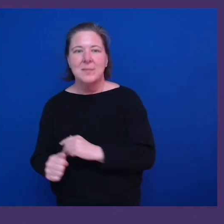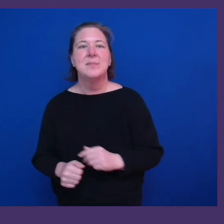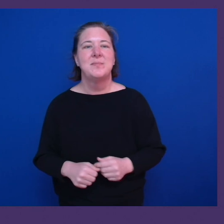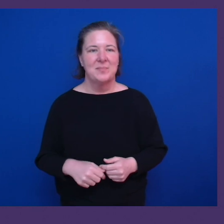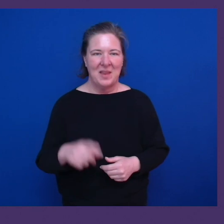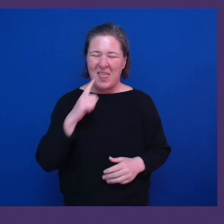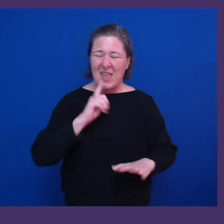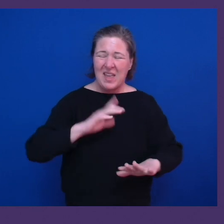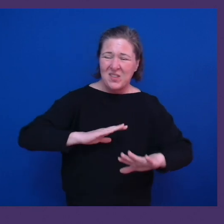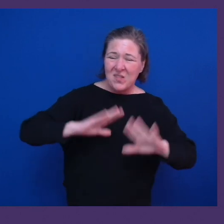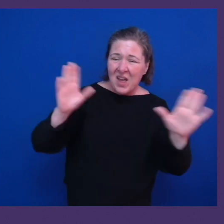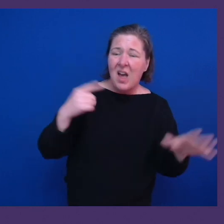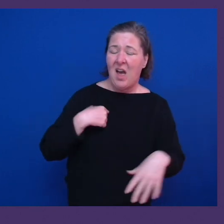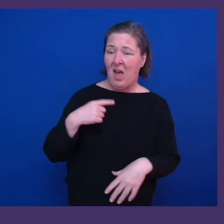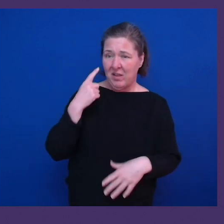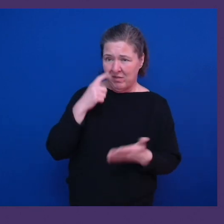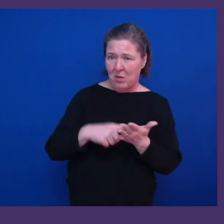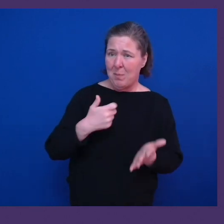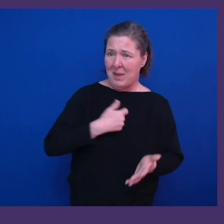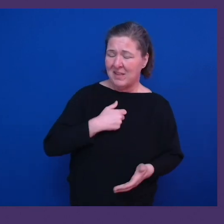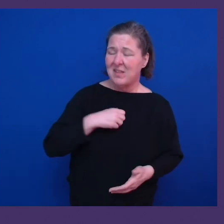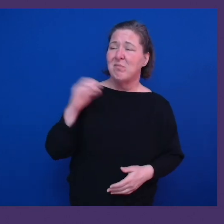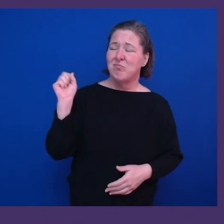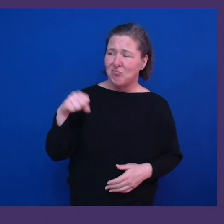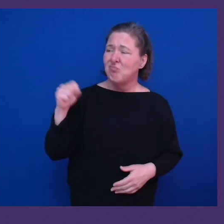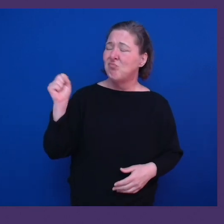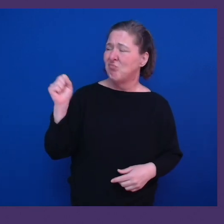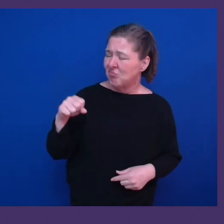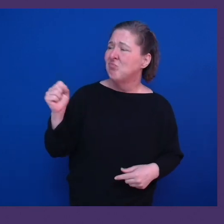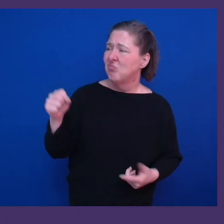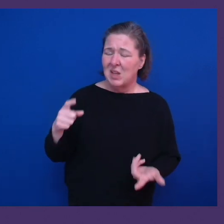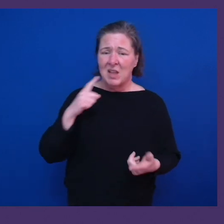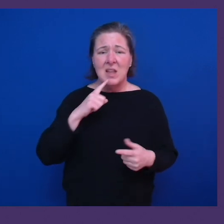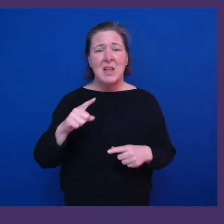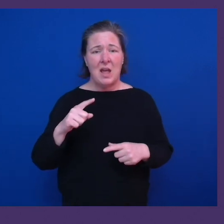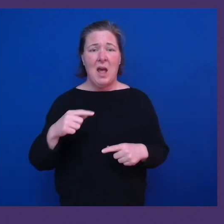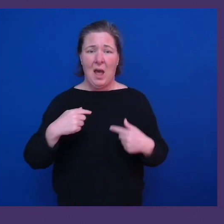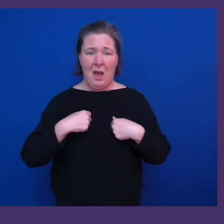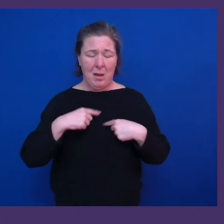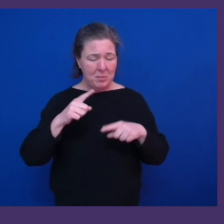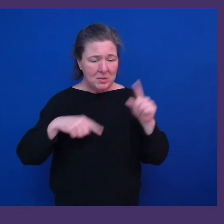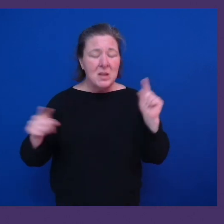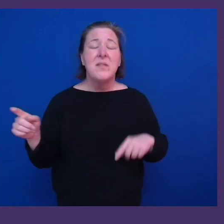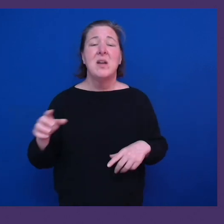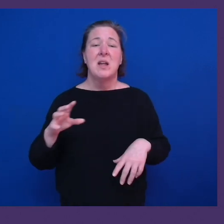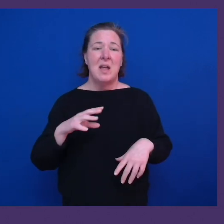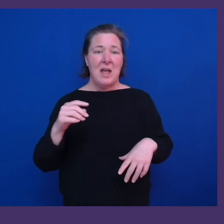I'm neurodiverse as well, I'm dyslexic, but there's a lot of similarities in terms of the tips I'm going to take